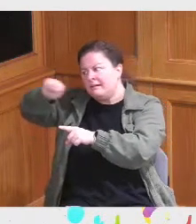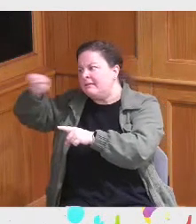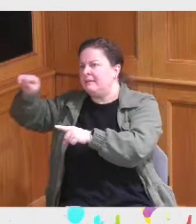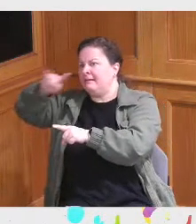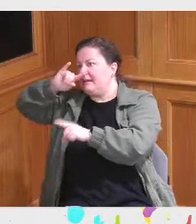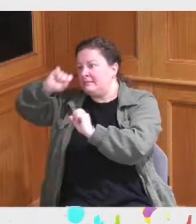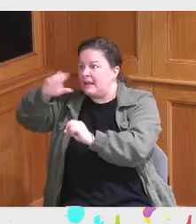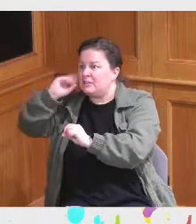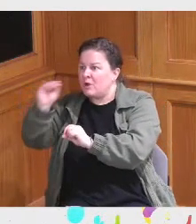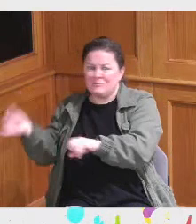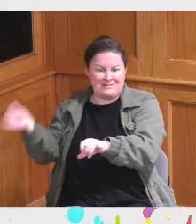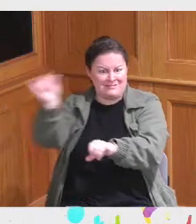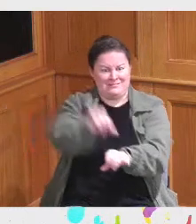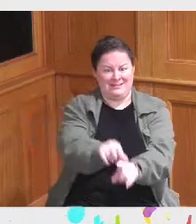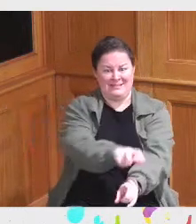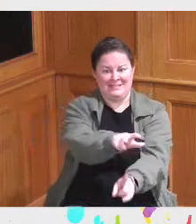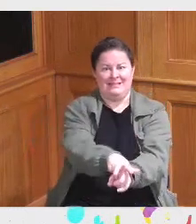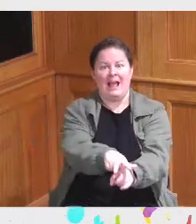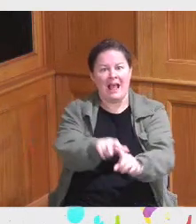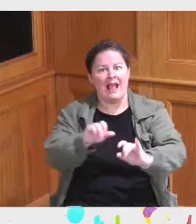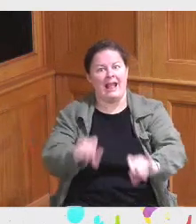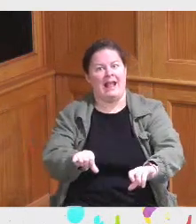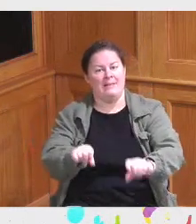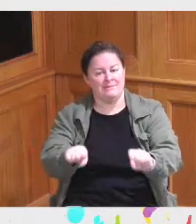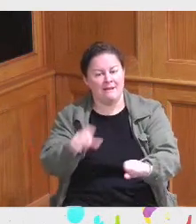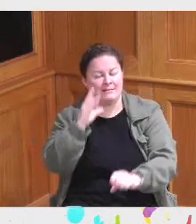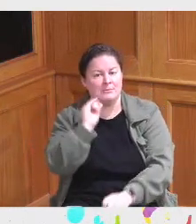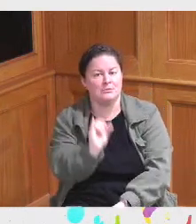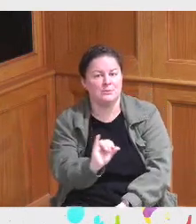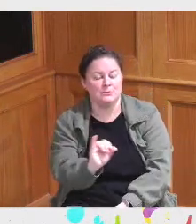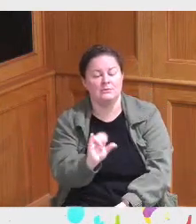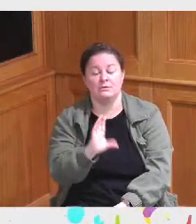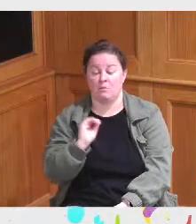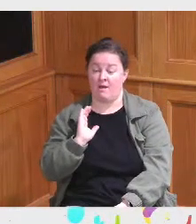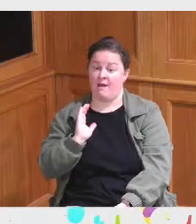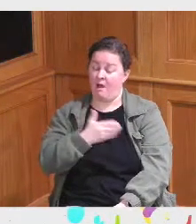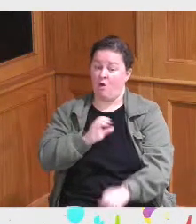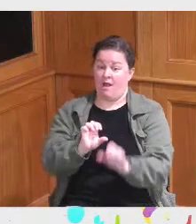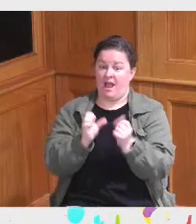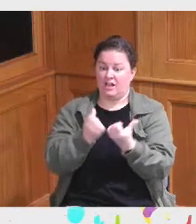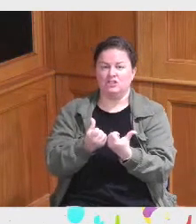so I think that's really poignant and you know our agency works really hard to keep kids safe